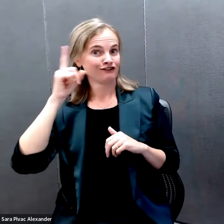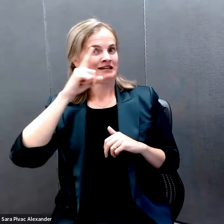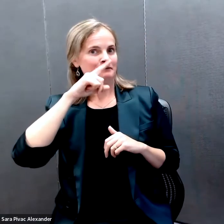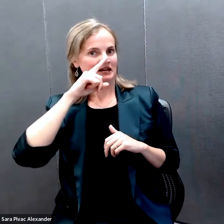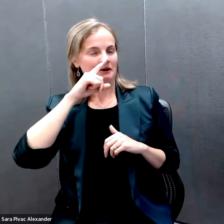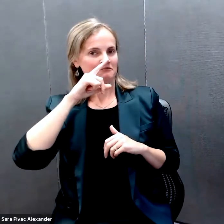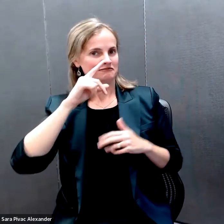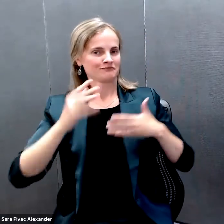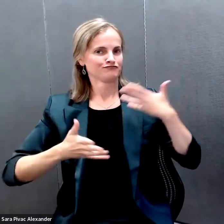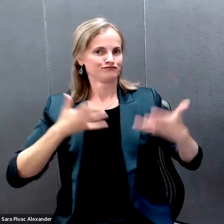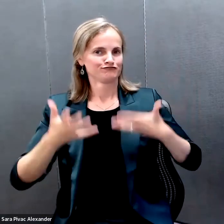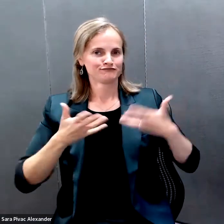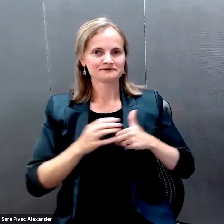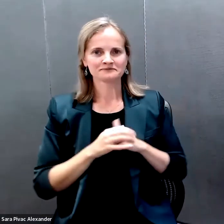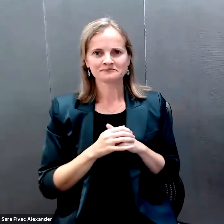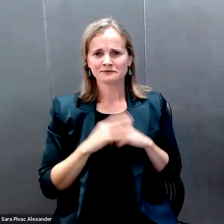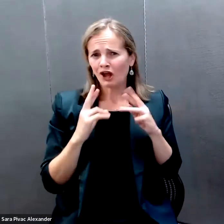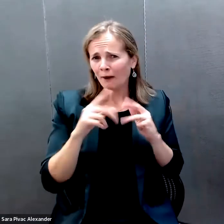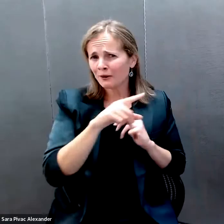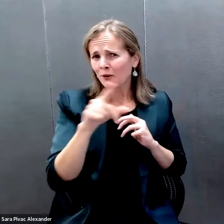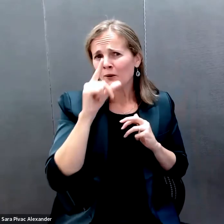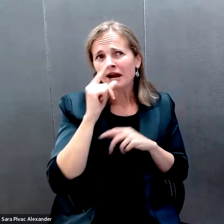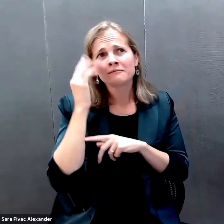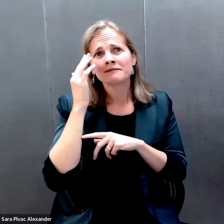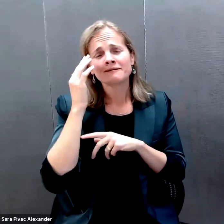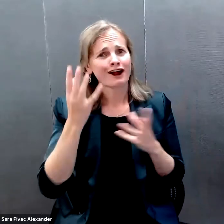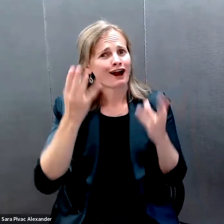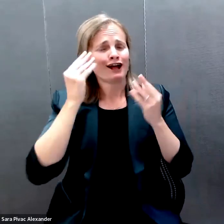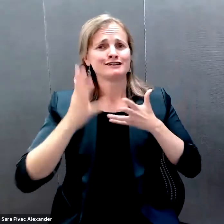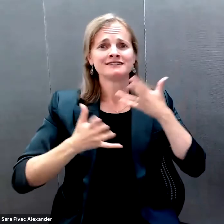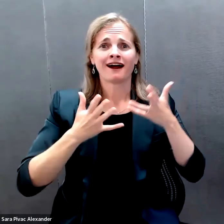and of those about 4 500 are deaf people who use it as their main language